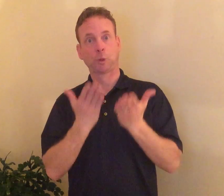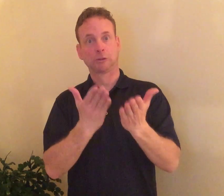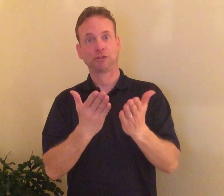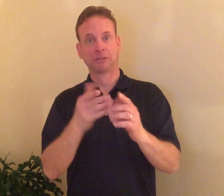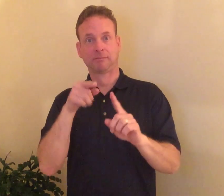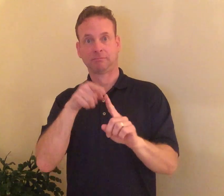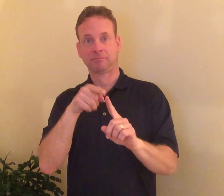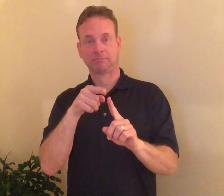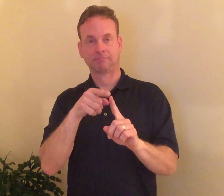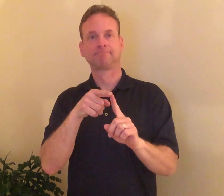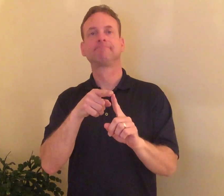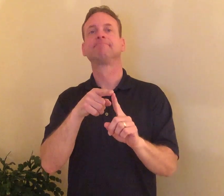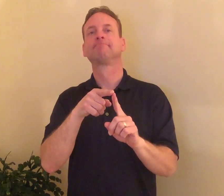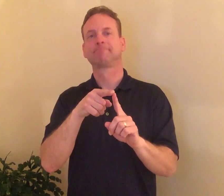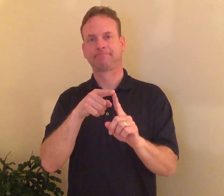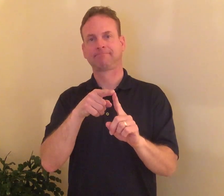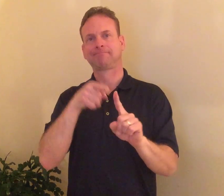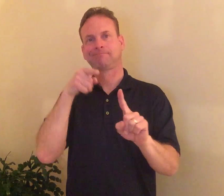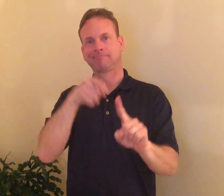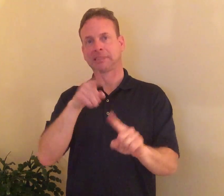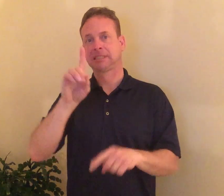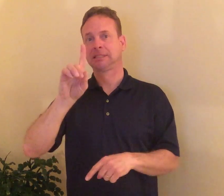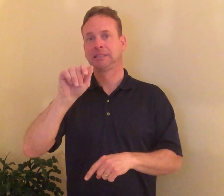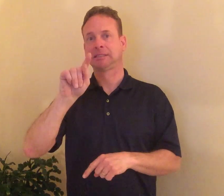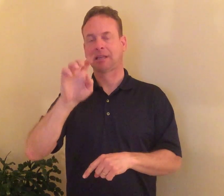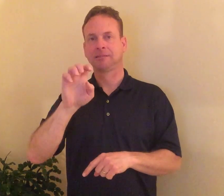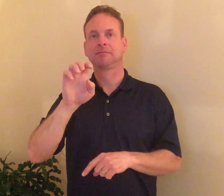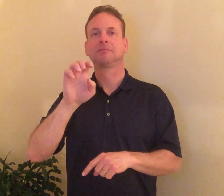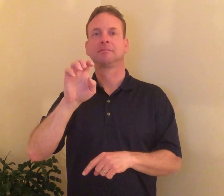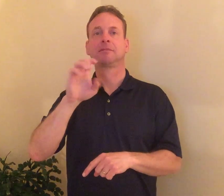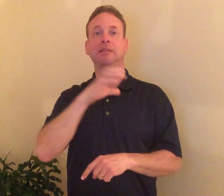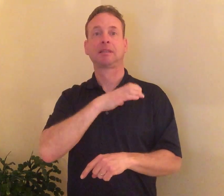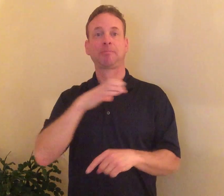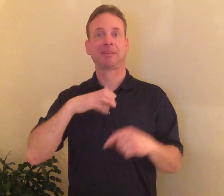The proposal that the RATF has made has a recommended date for the establishment of